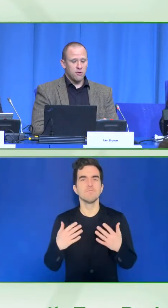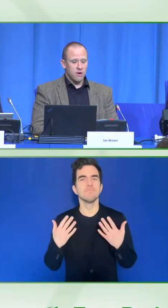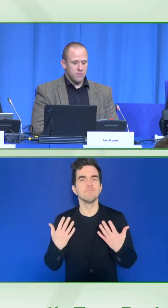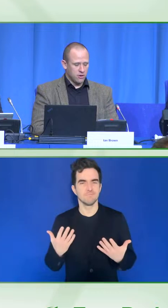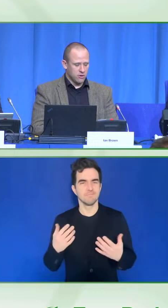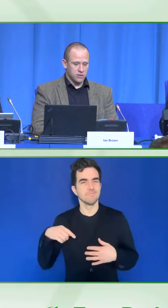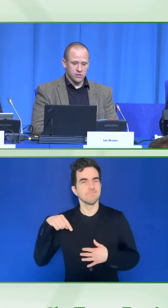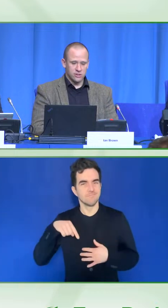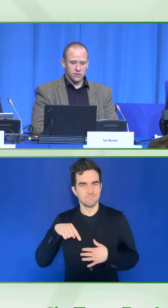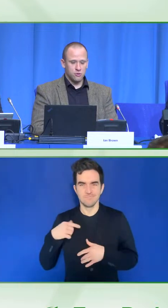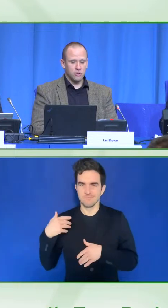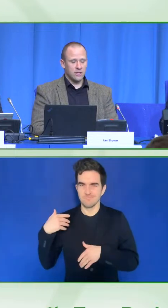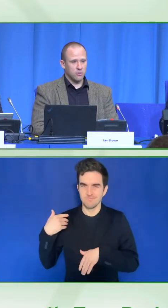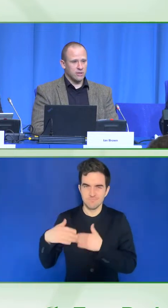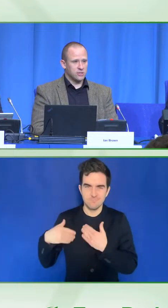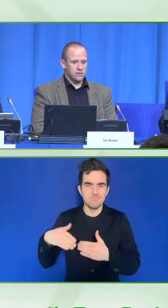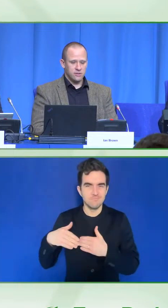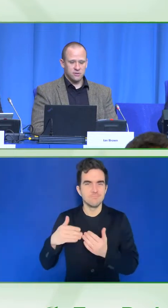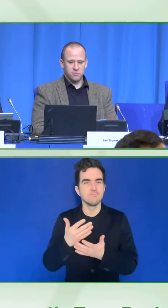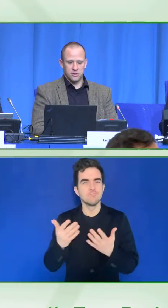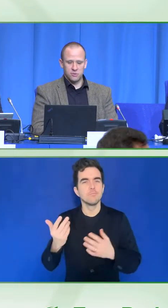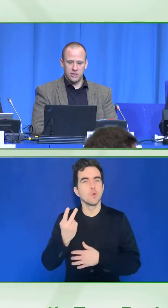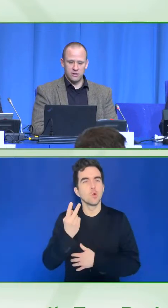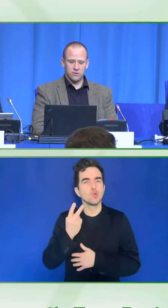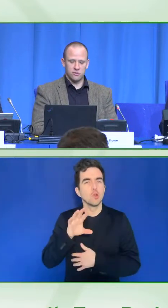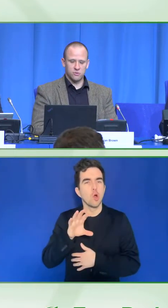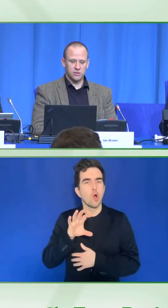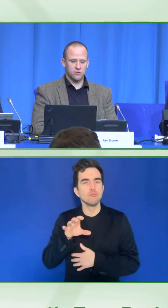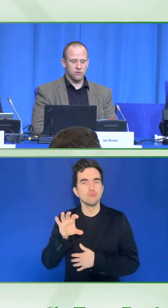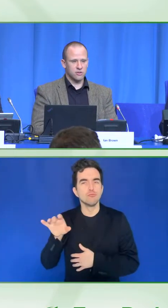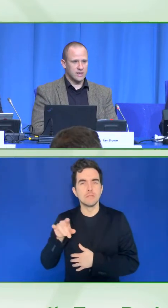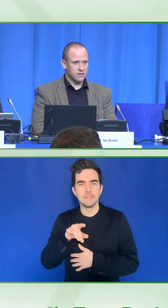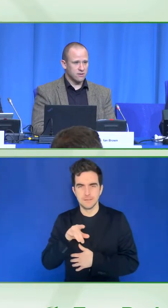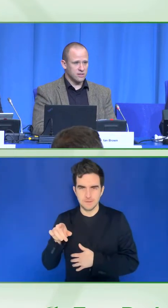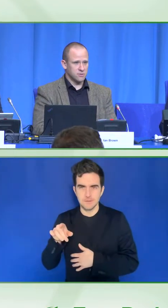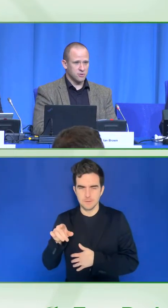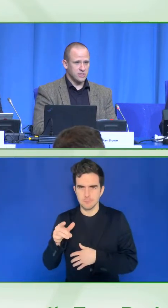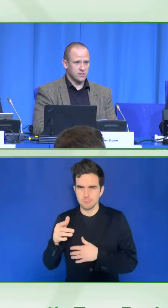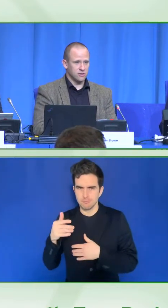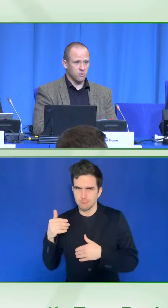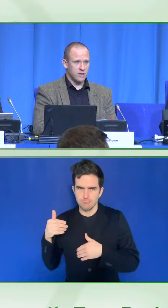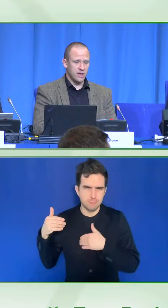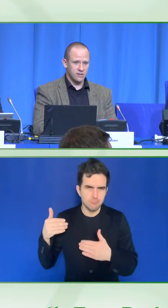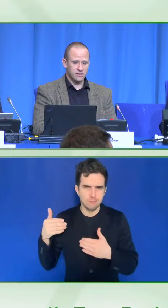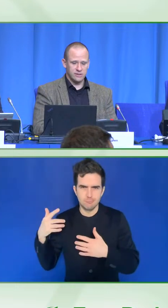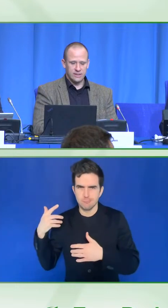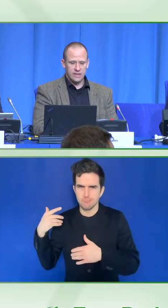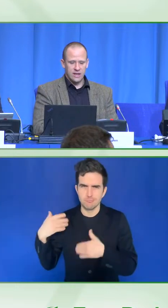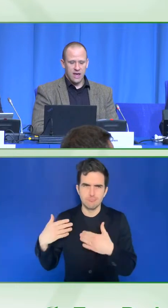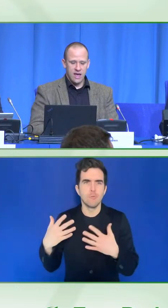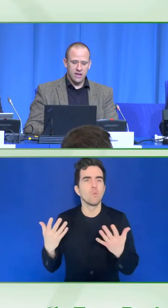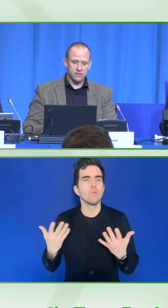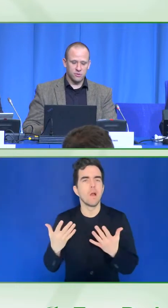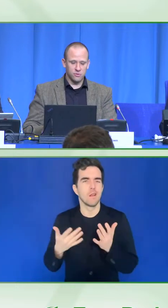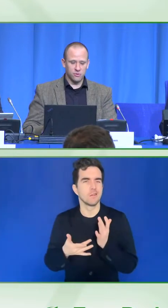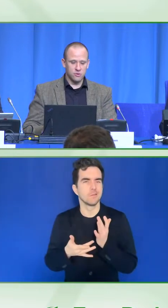From the Nippon foundation. As some of you may know, it is the largest philanthropic foundation in Japan and one